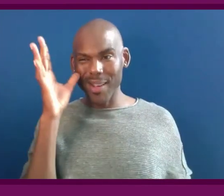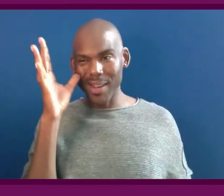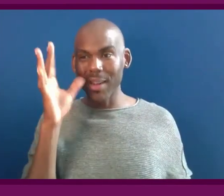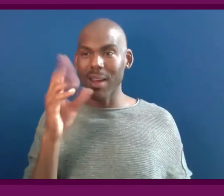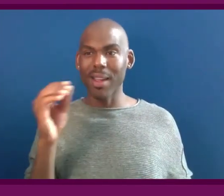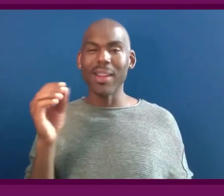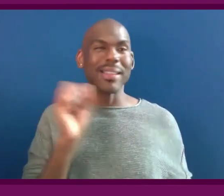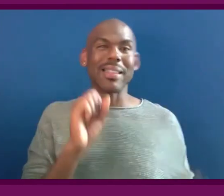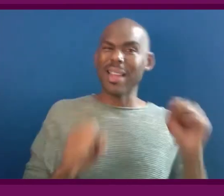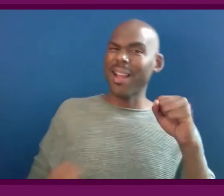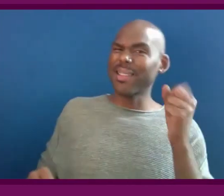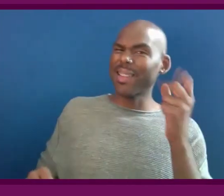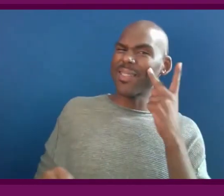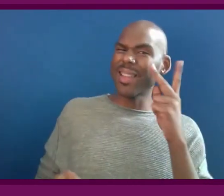I've seen that commercial.